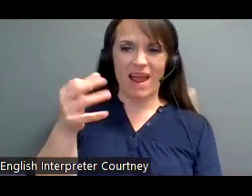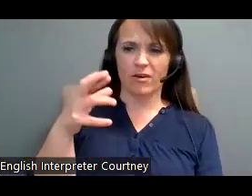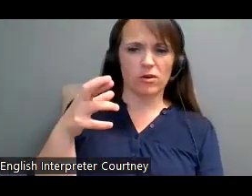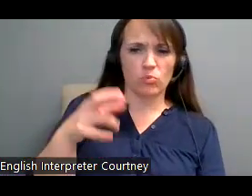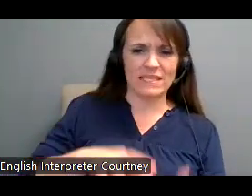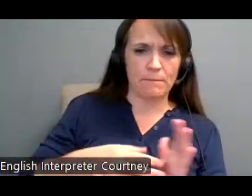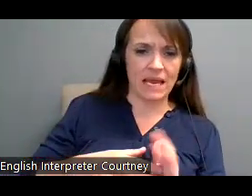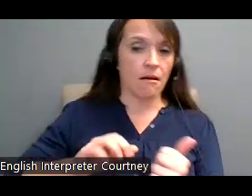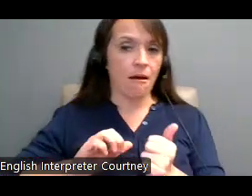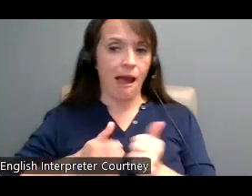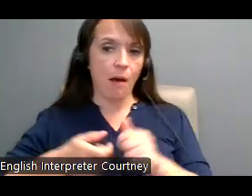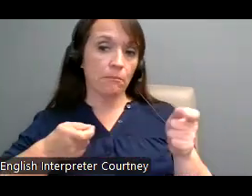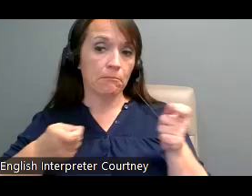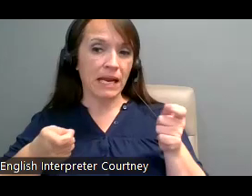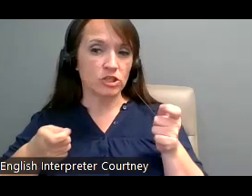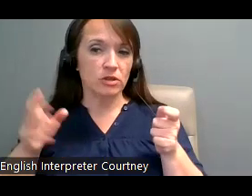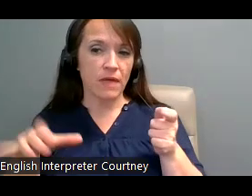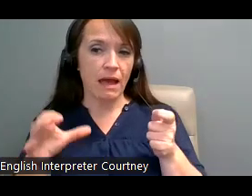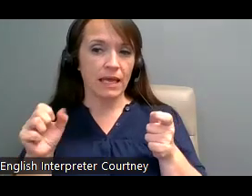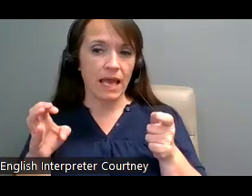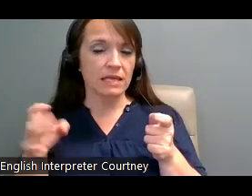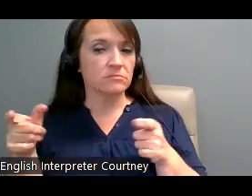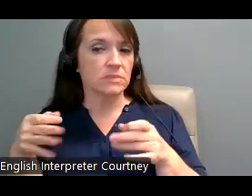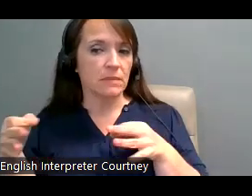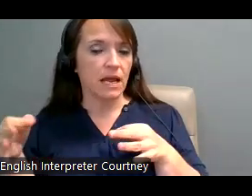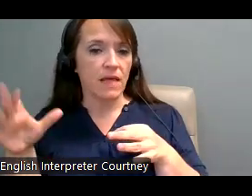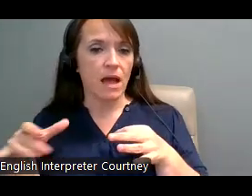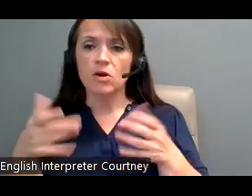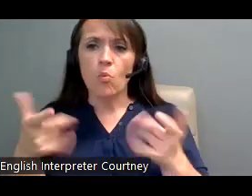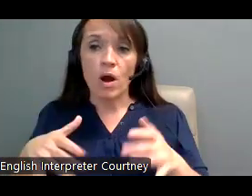Hopefully we will not go too fast, I will go through preliminary things about where we are in